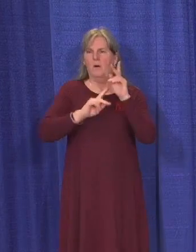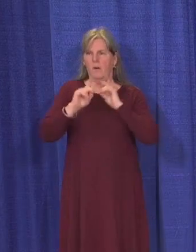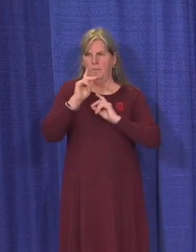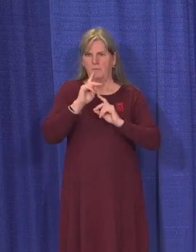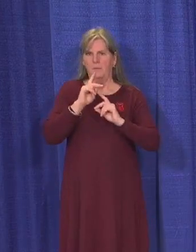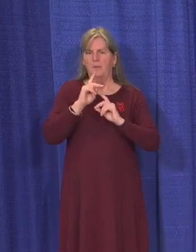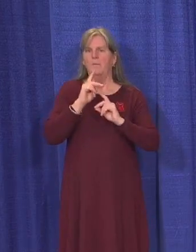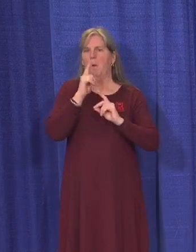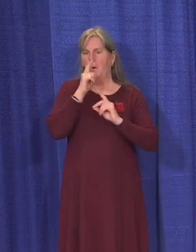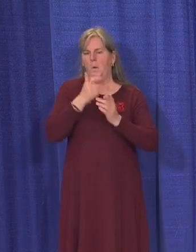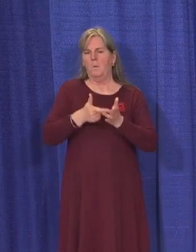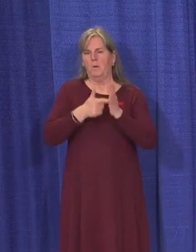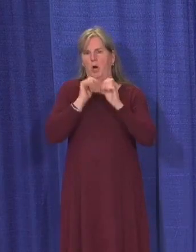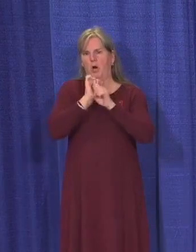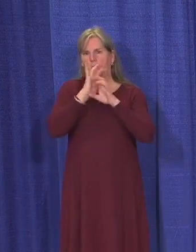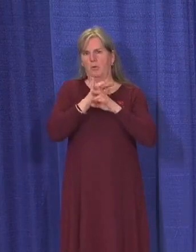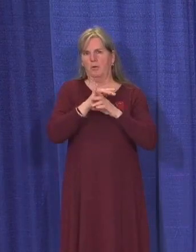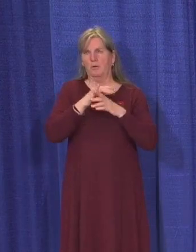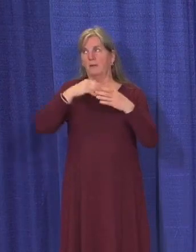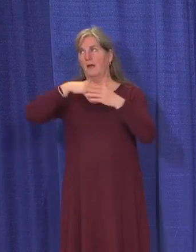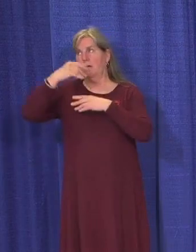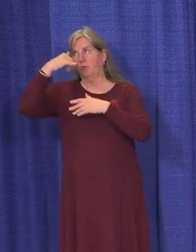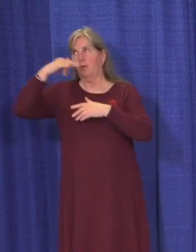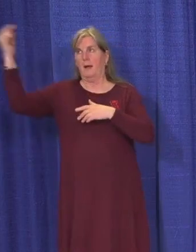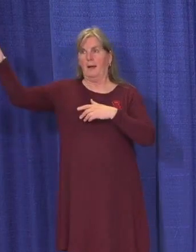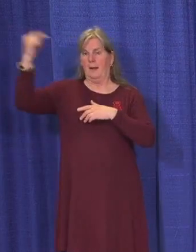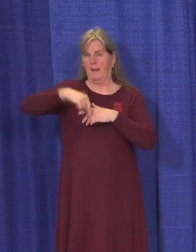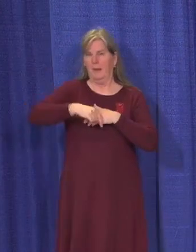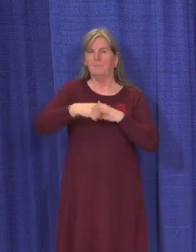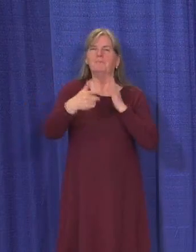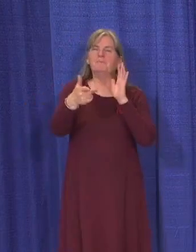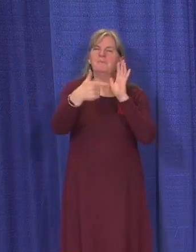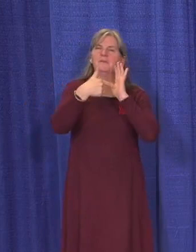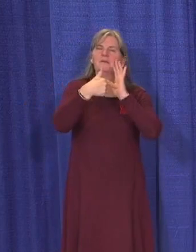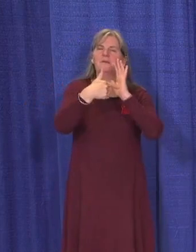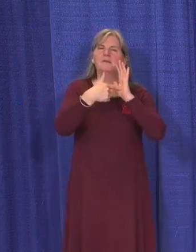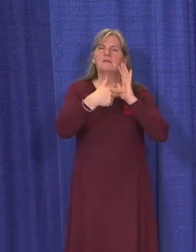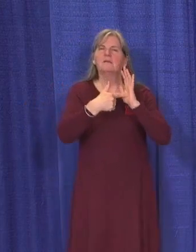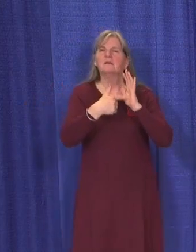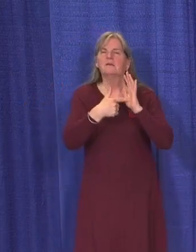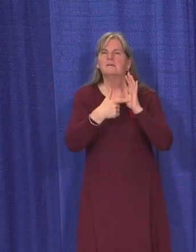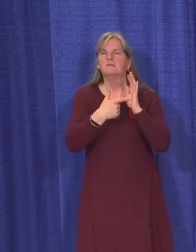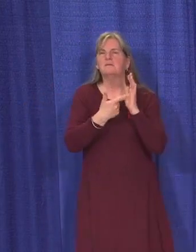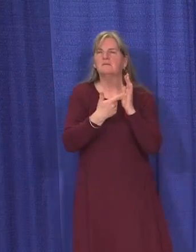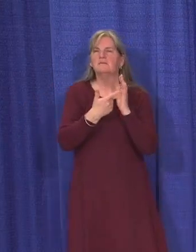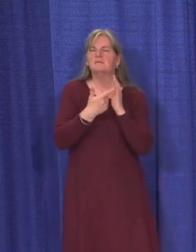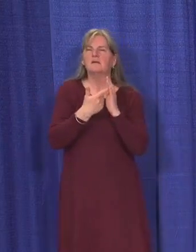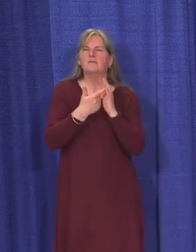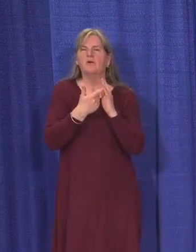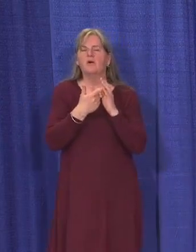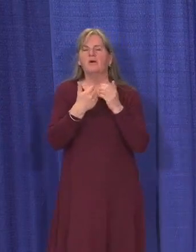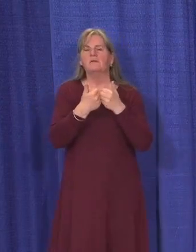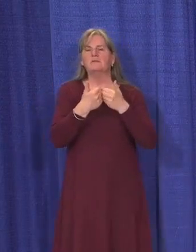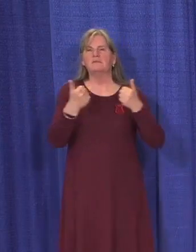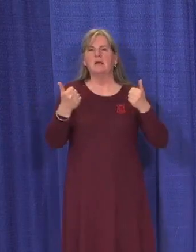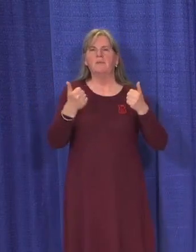I consider couple things. We do already have -- we have a